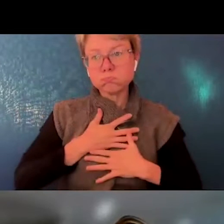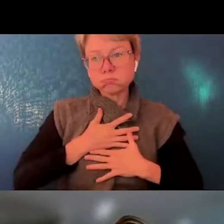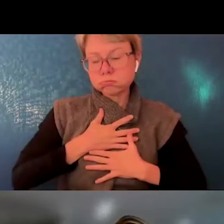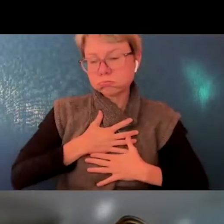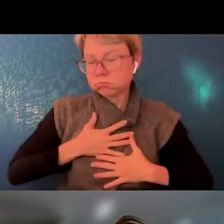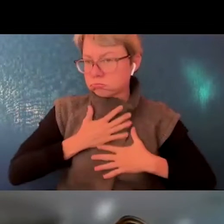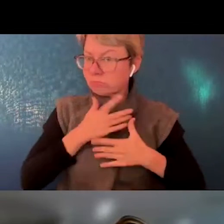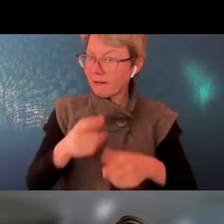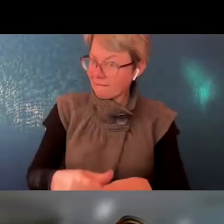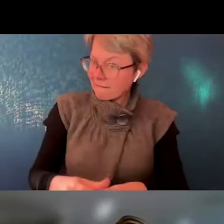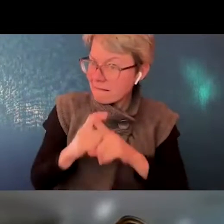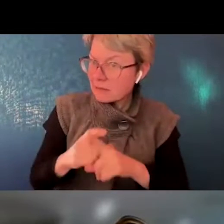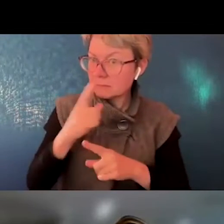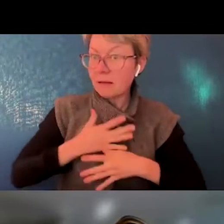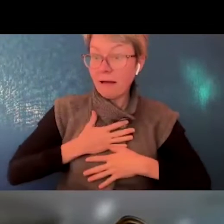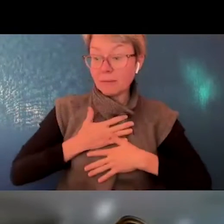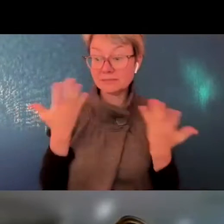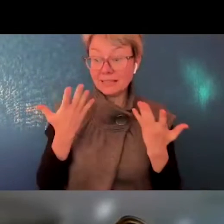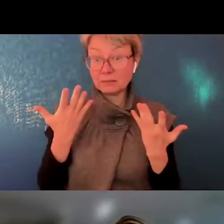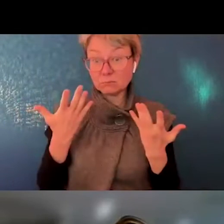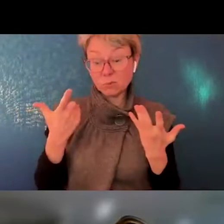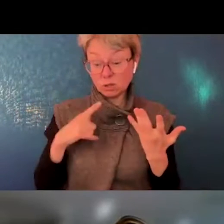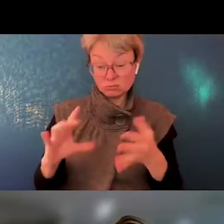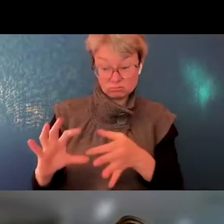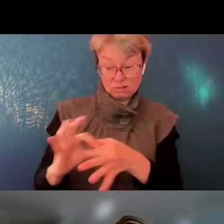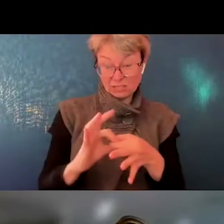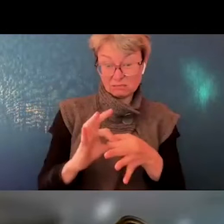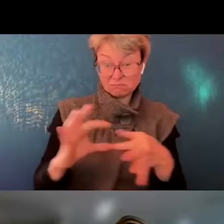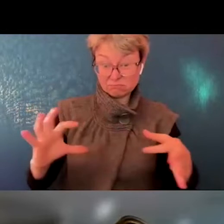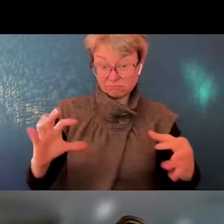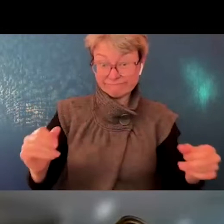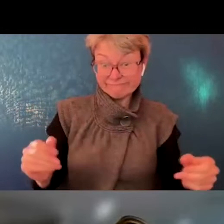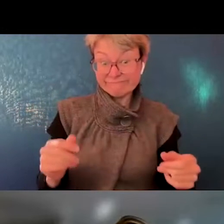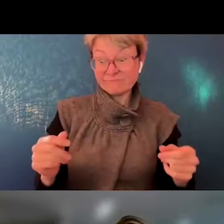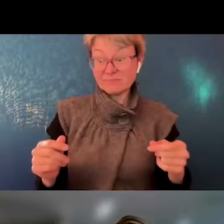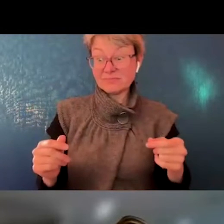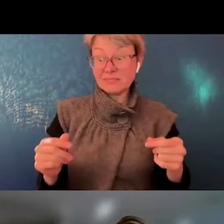it's a time when relationship breakdown is a time when a lot of expectations are changing it's very